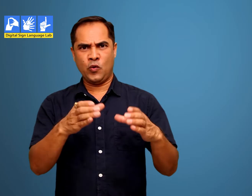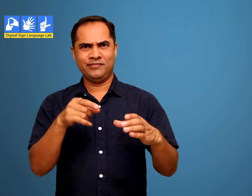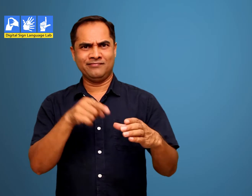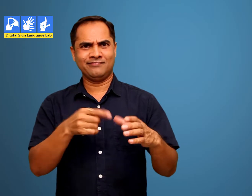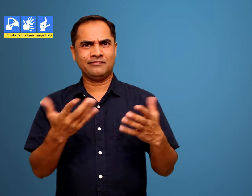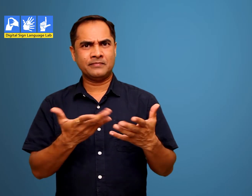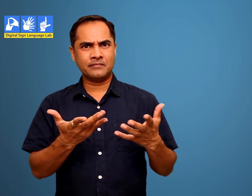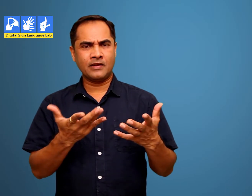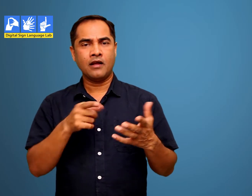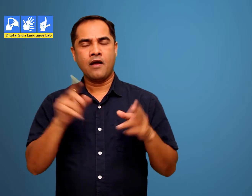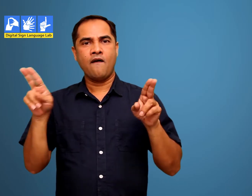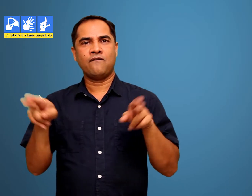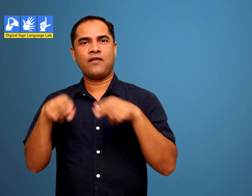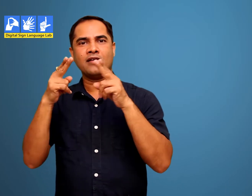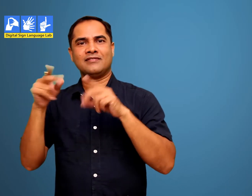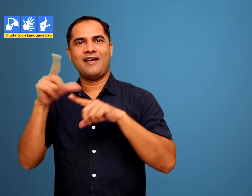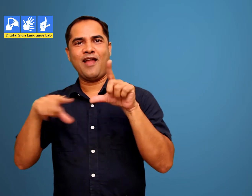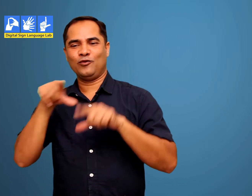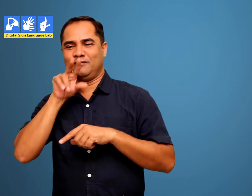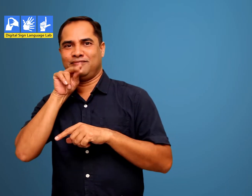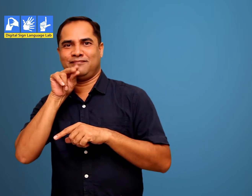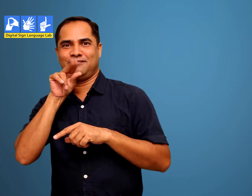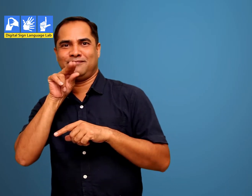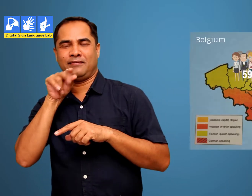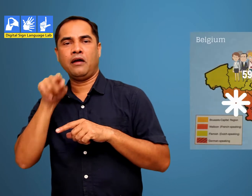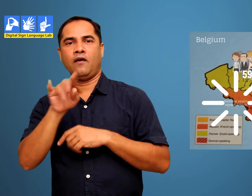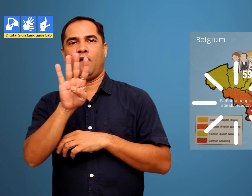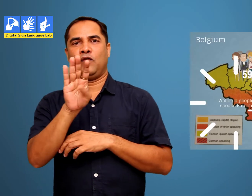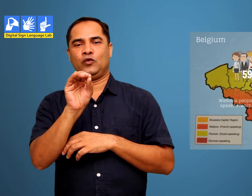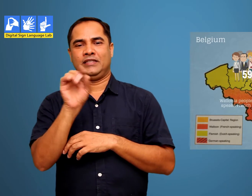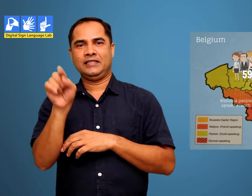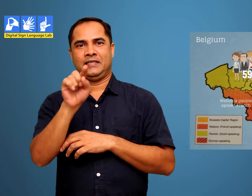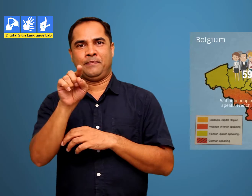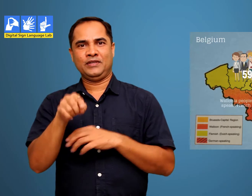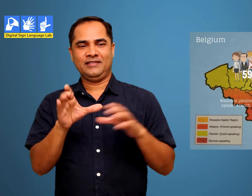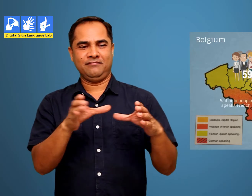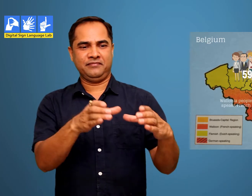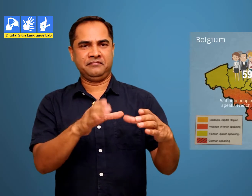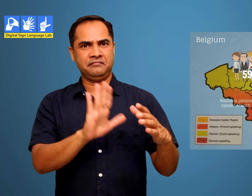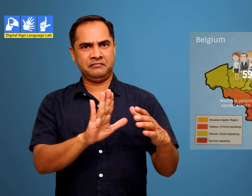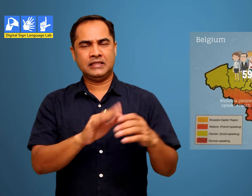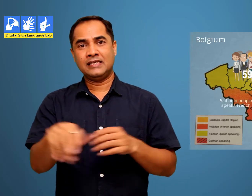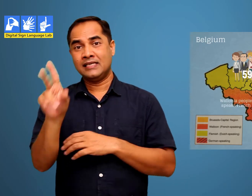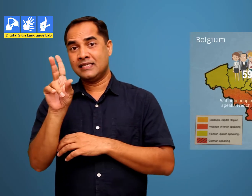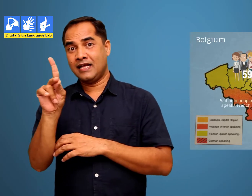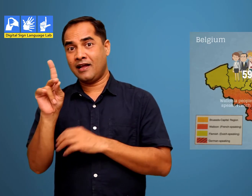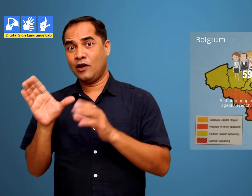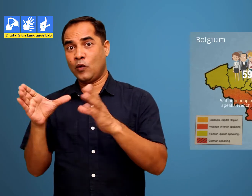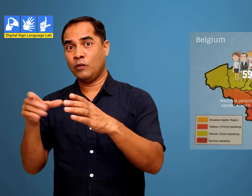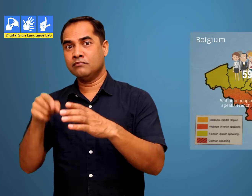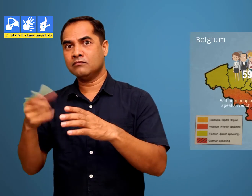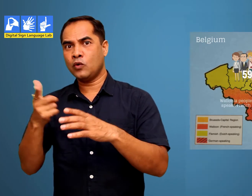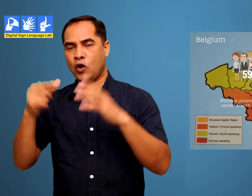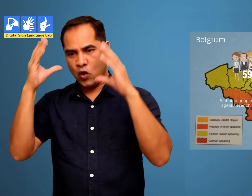French-speaking community, which is the 40%. The second group is Dutch speaking